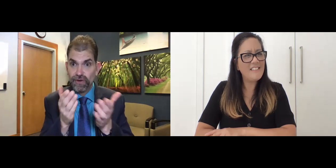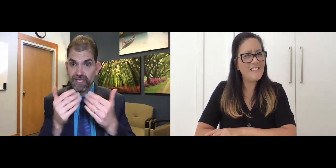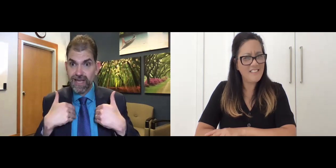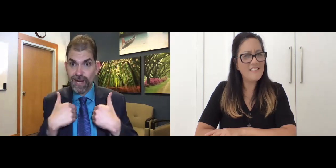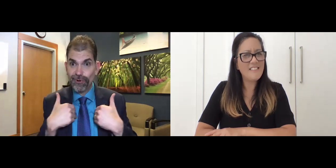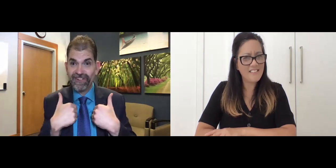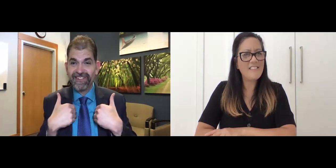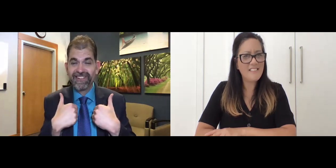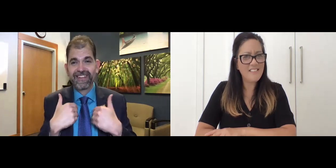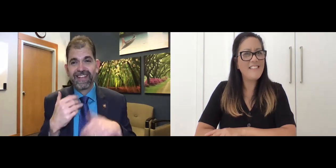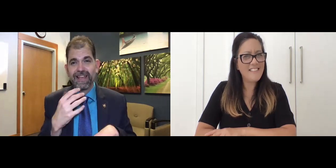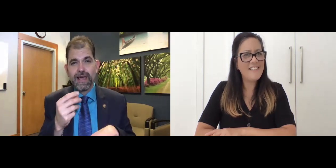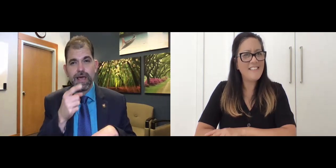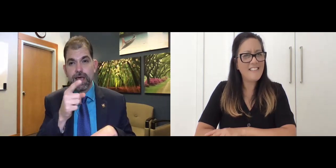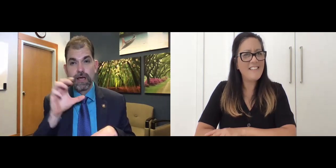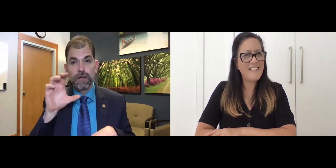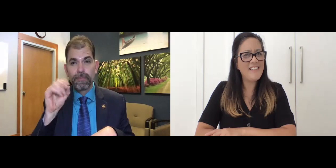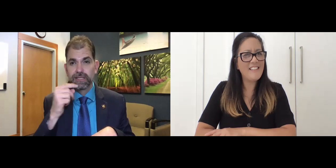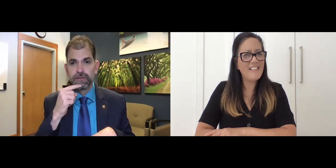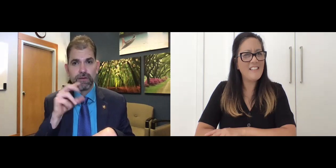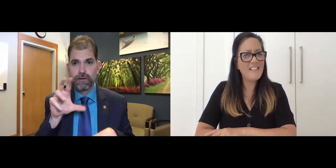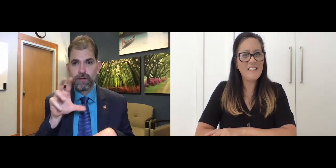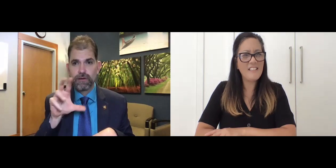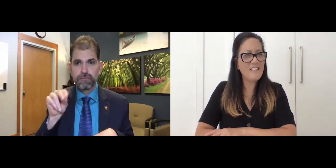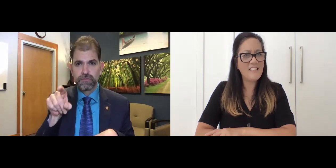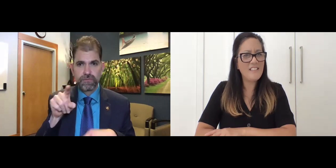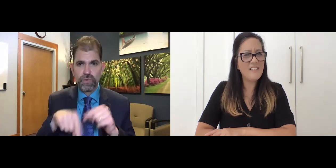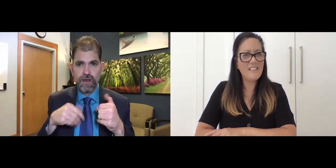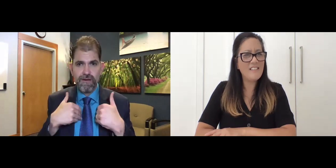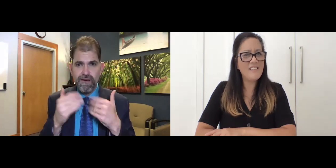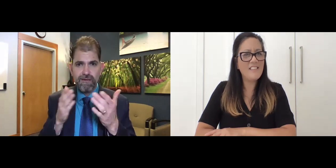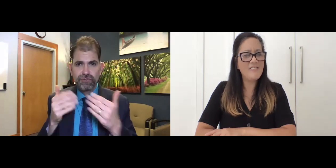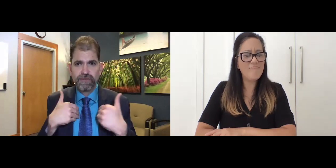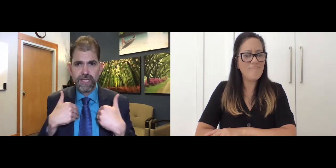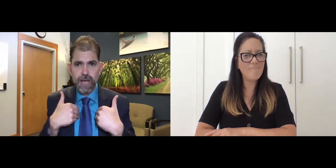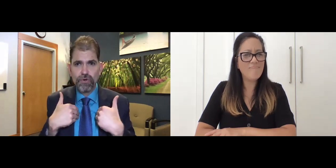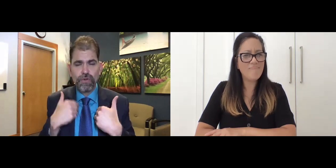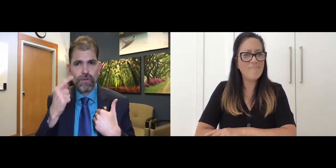and she requested that she use a service animal at her job but the